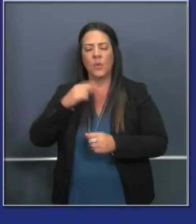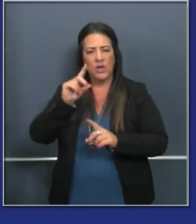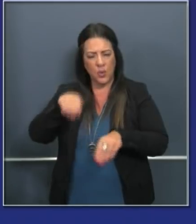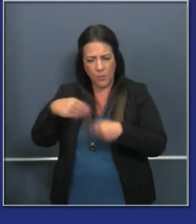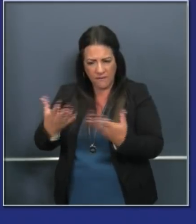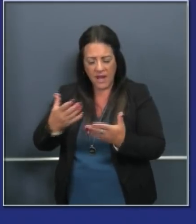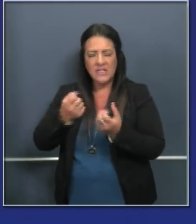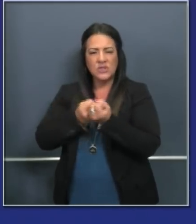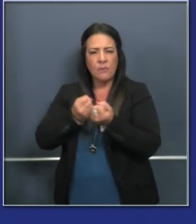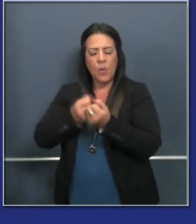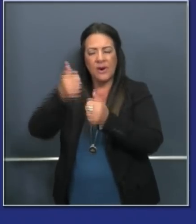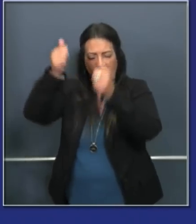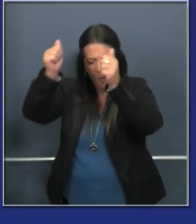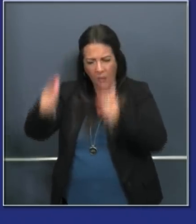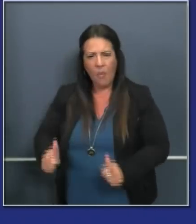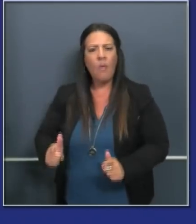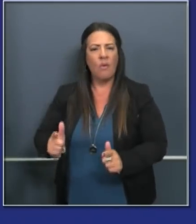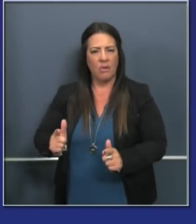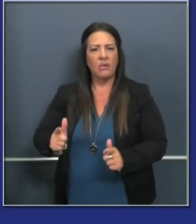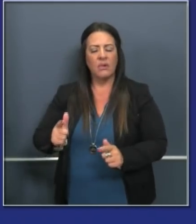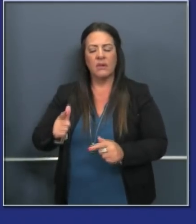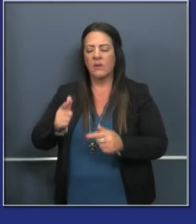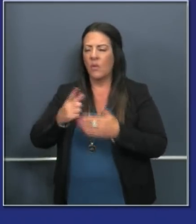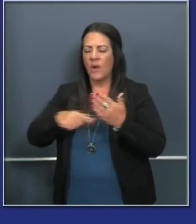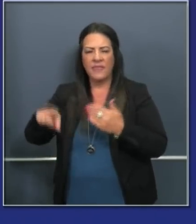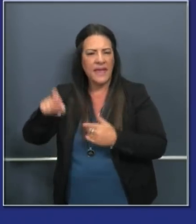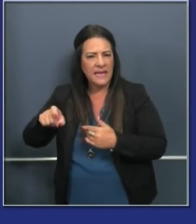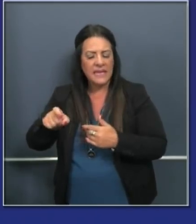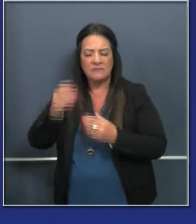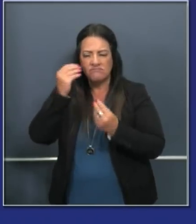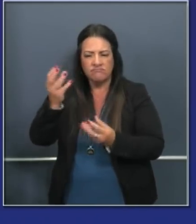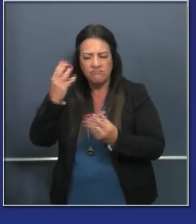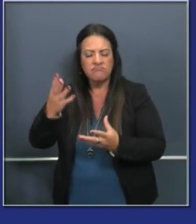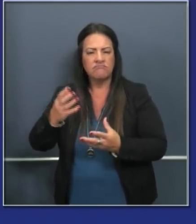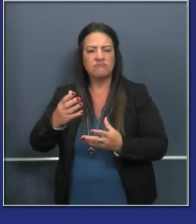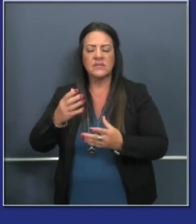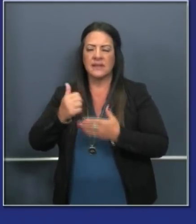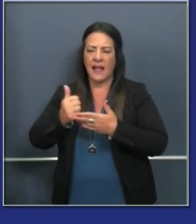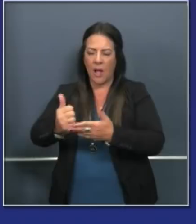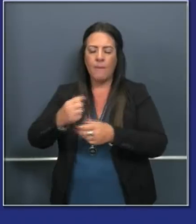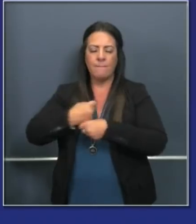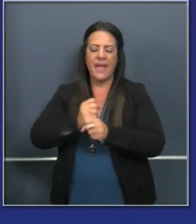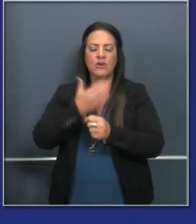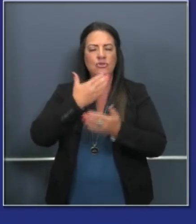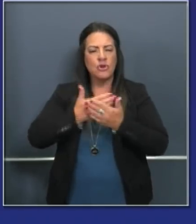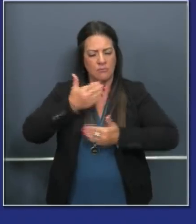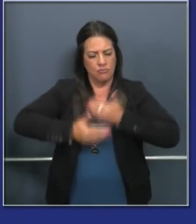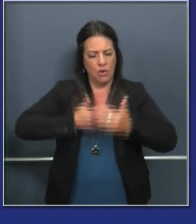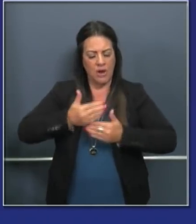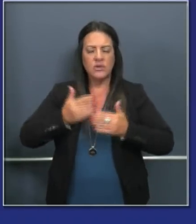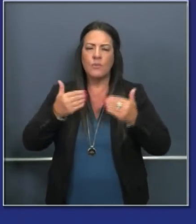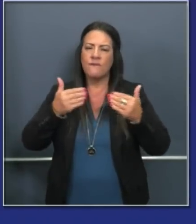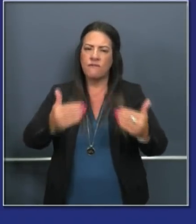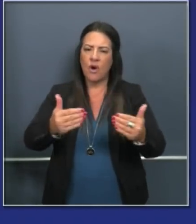ALL 58 COUNTIES IN THE STATE OF CALIFORNIA TO PROVIDE TECHNICAL ASSISTANCE IN REAL TIME. AND TO THE EXTENT WE'RE